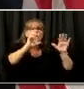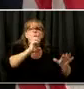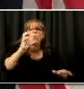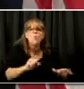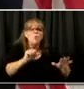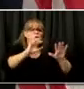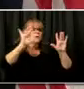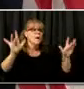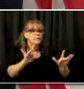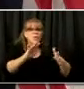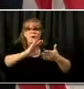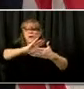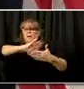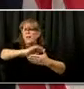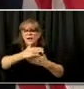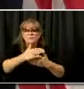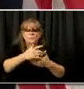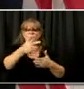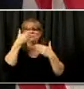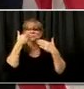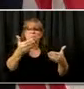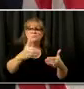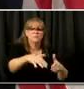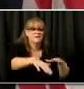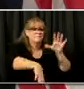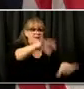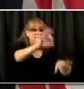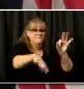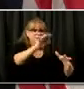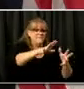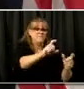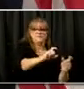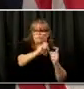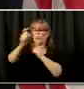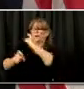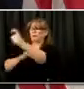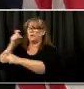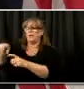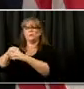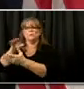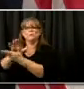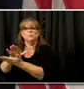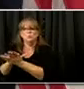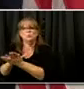consider what kind of support you can provide to employees who are parents volunteer donate and